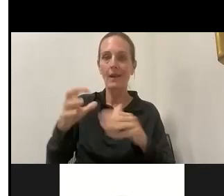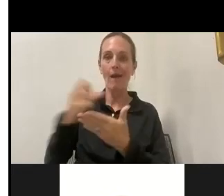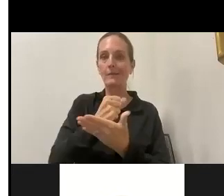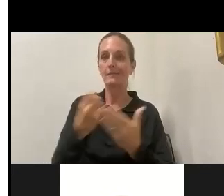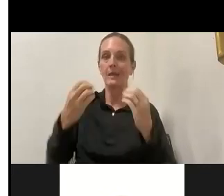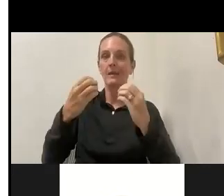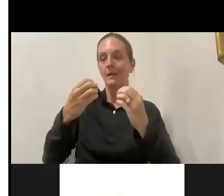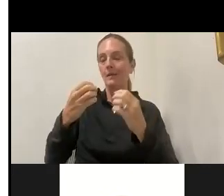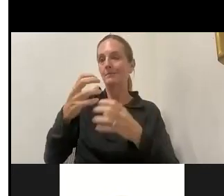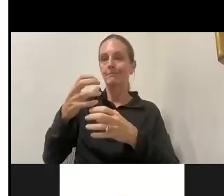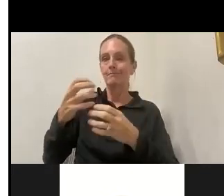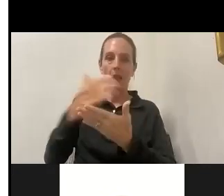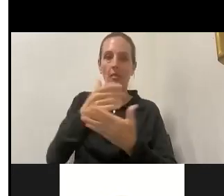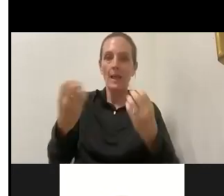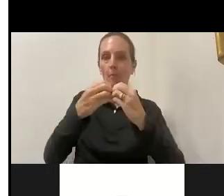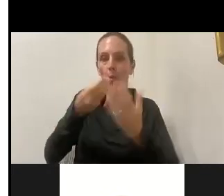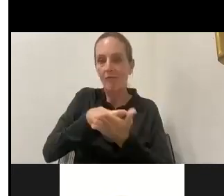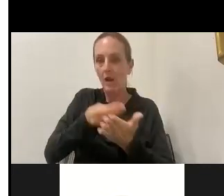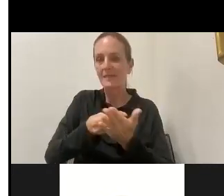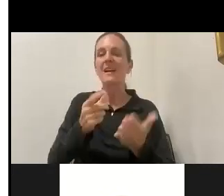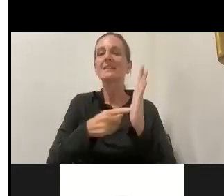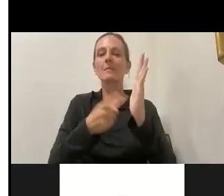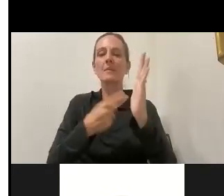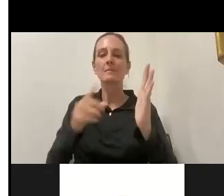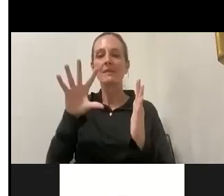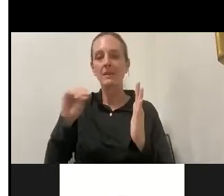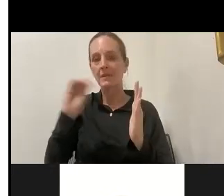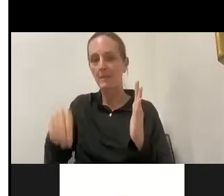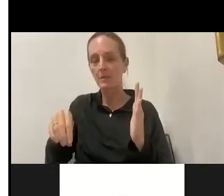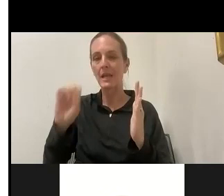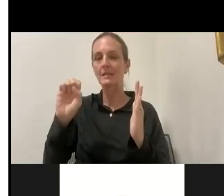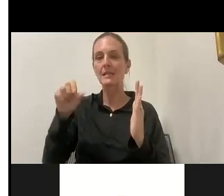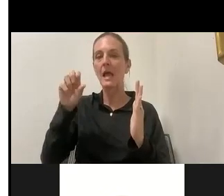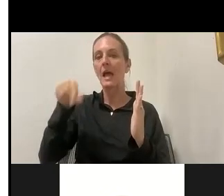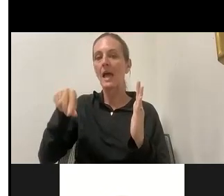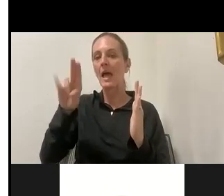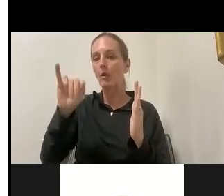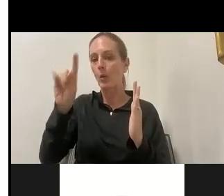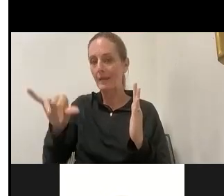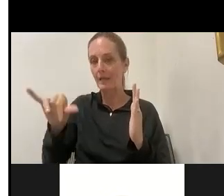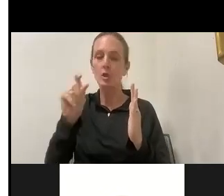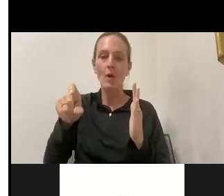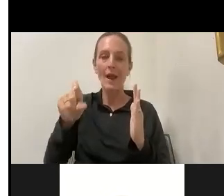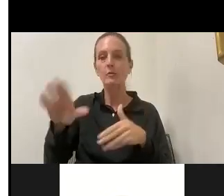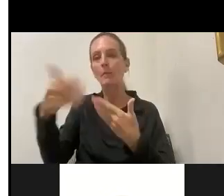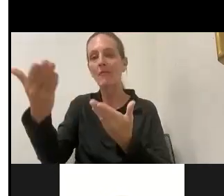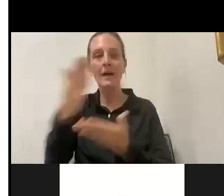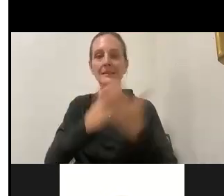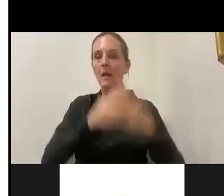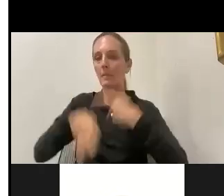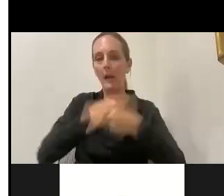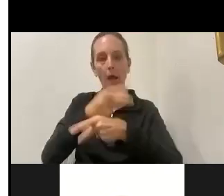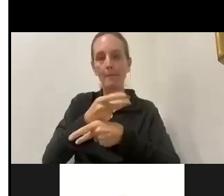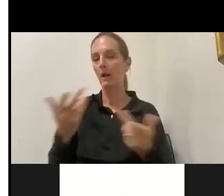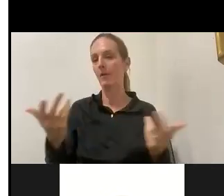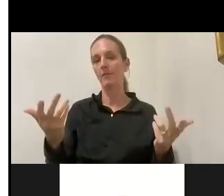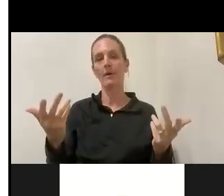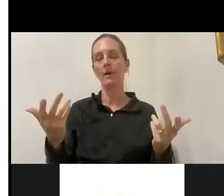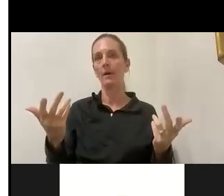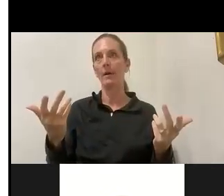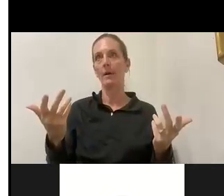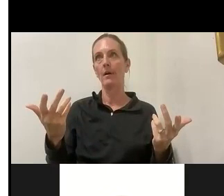funds? I know quite often it will be 50% equity, you have to provide some type of financial stake